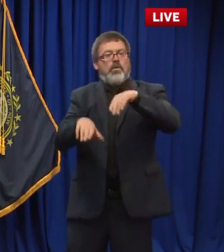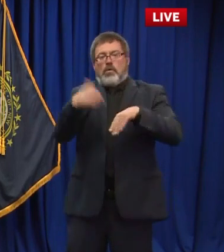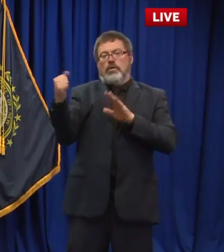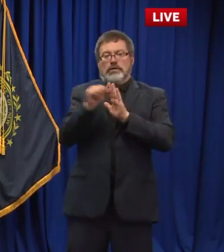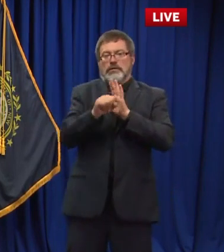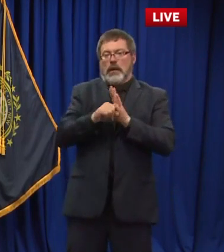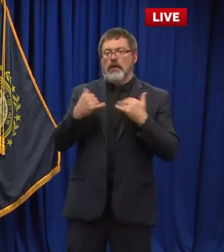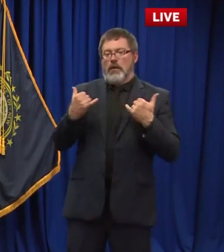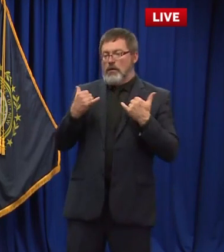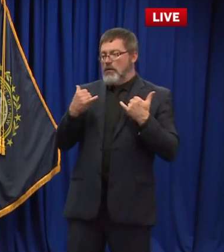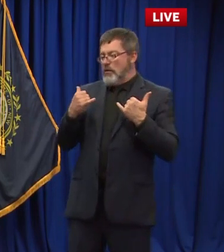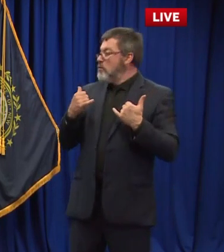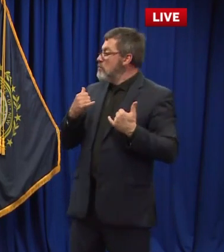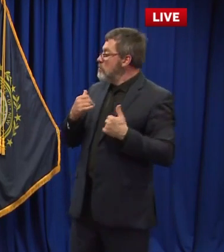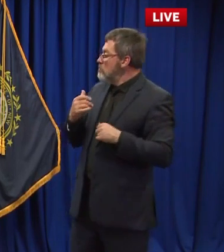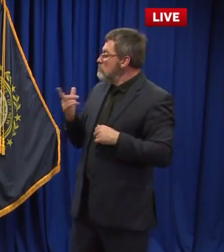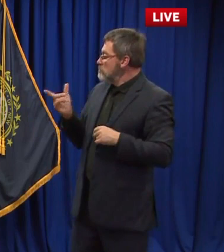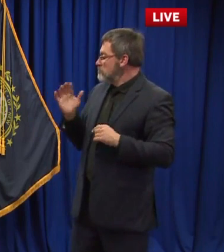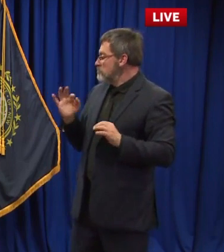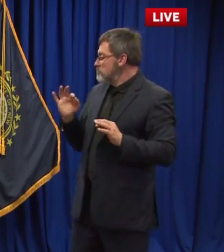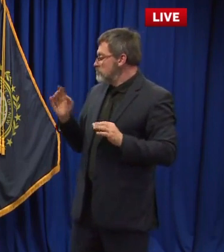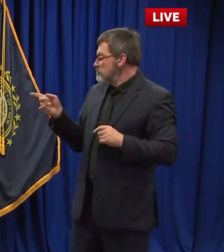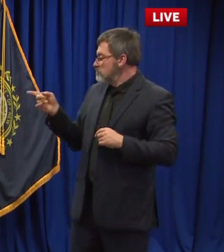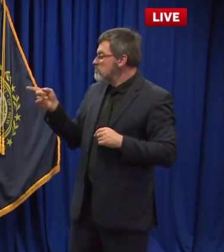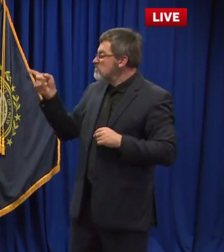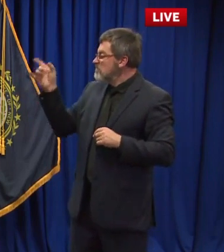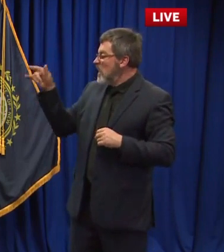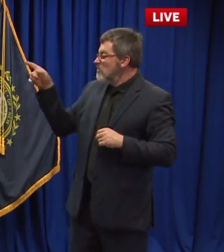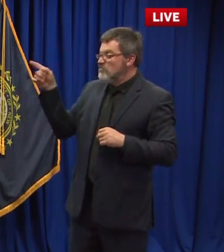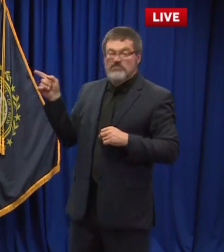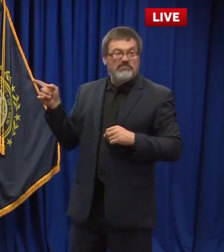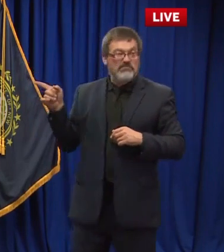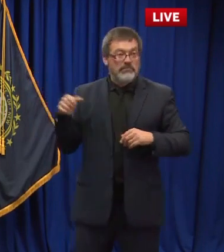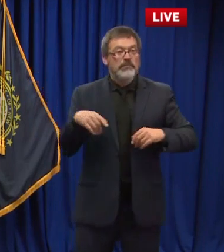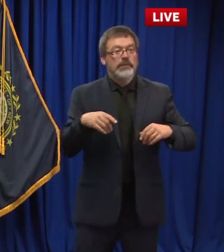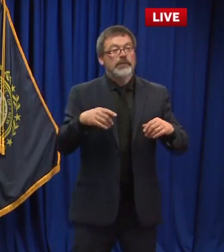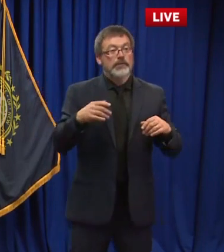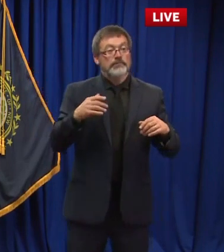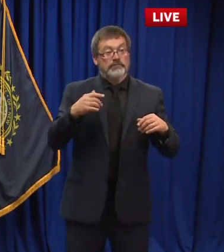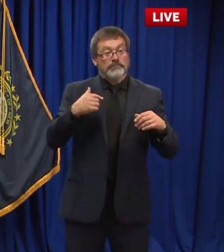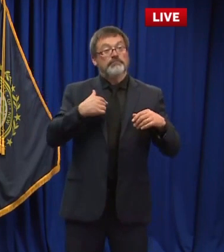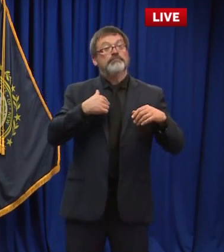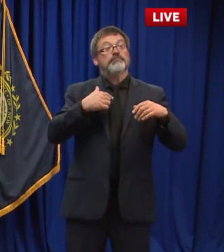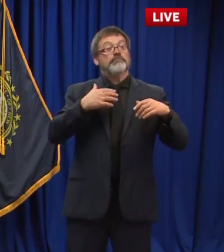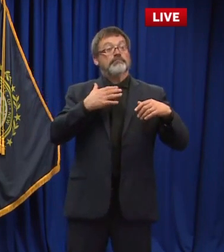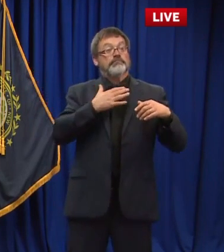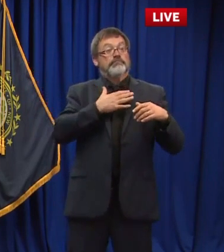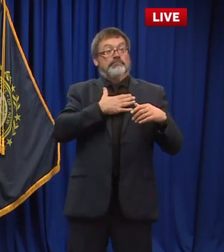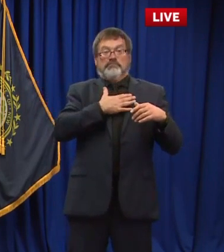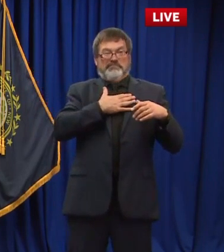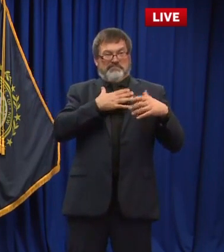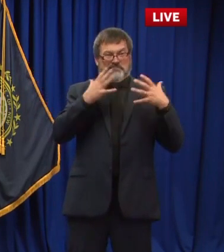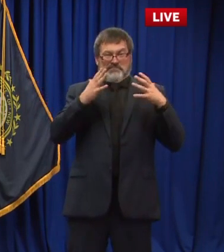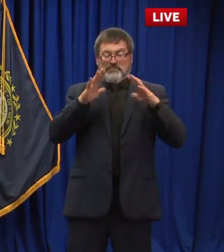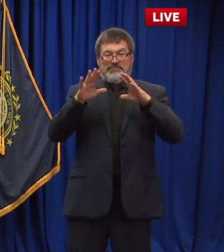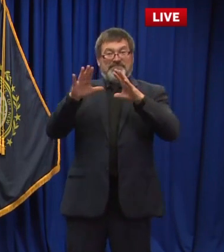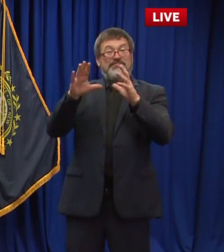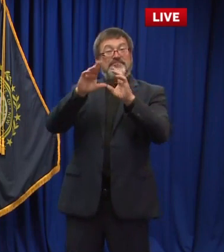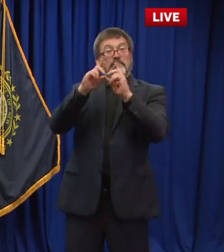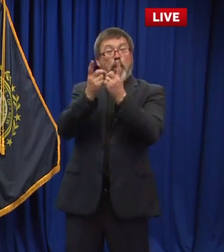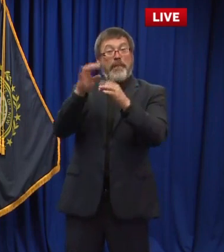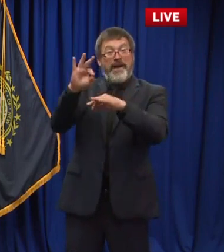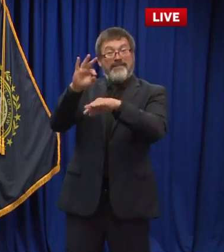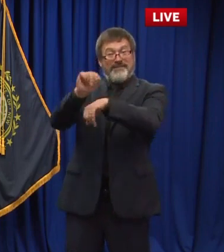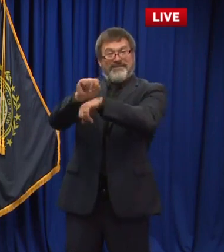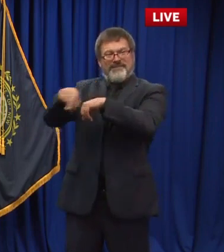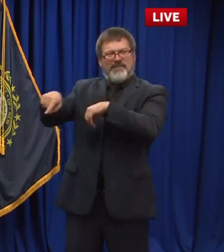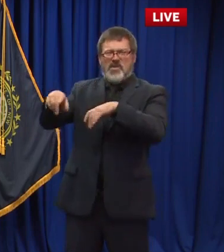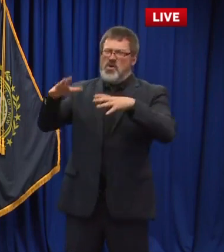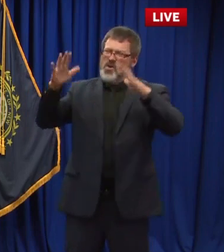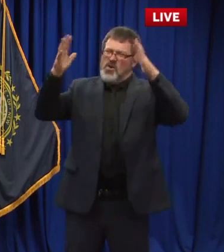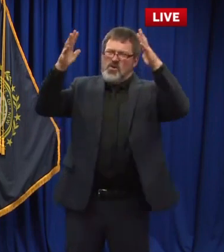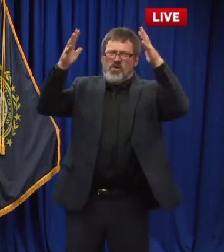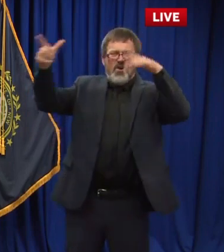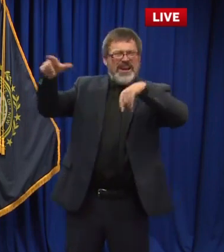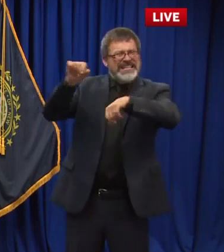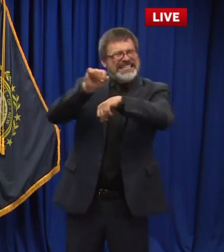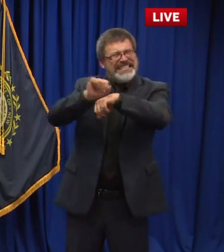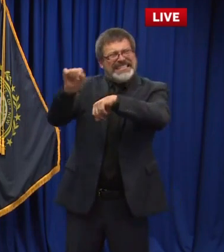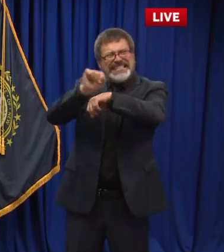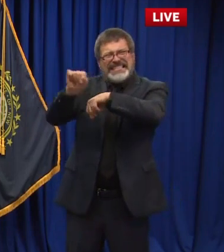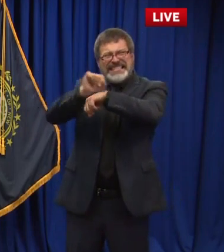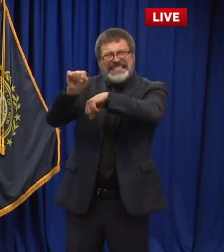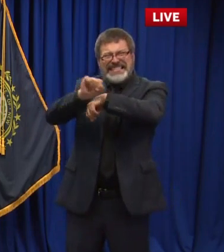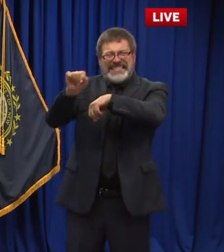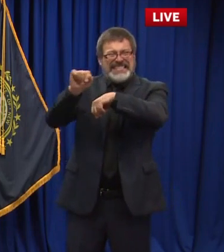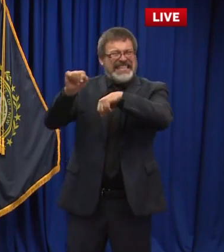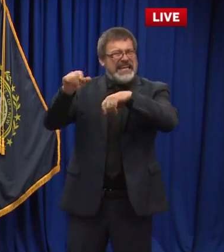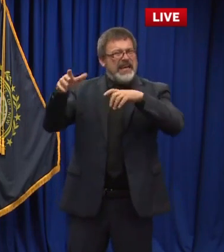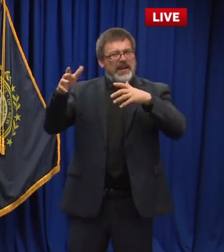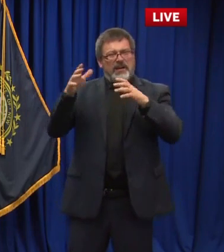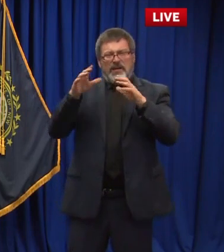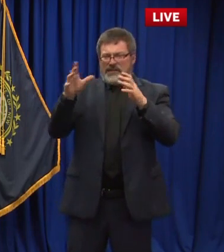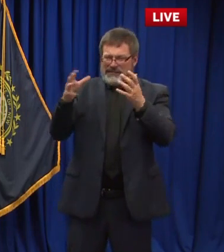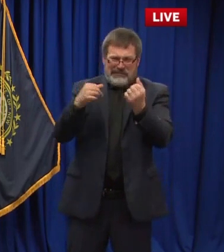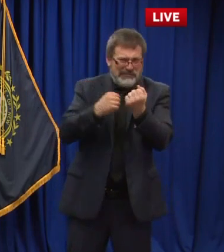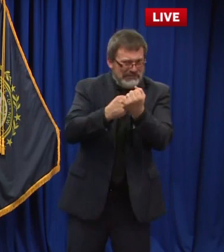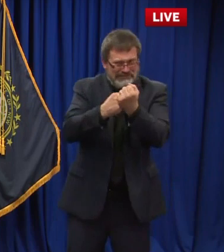WE HAVE A LOT OF WORK TO DO, BUT I THINK THIS IS A TESTAMENT TO THE FOLKS, NOT JUST WORKING WITH EMPLOYMENT SECURITY, THEIR JOB WHICH HELPS PEOPLE GET BACK TO WORK, HELP MAINTAIN ON